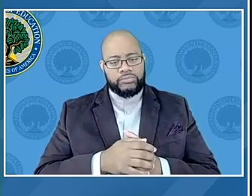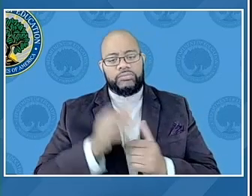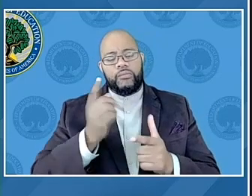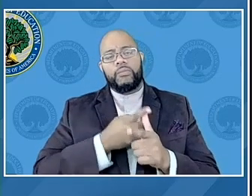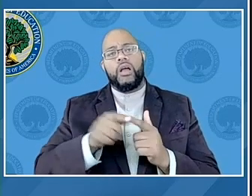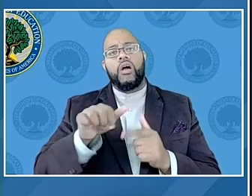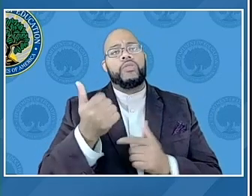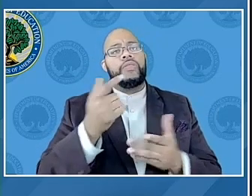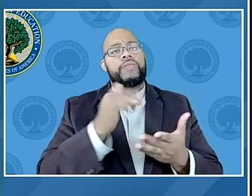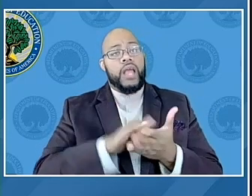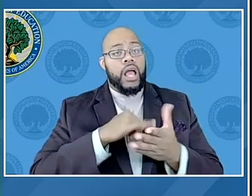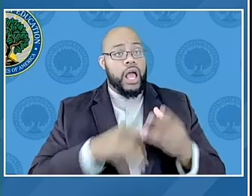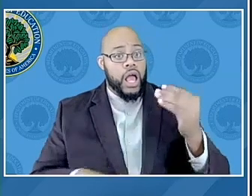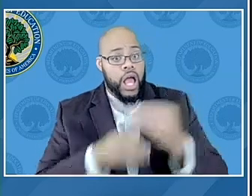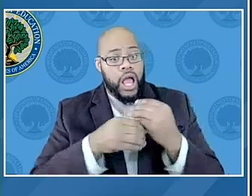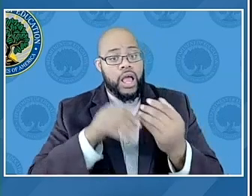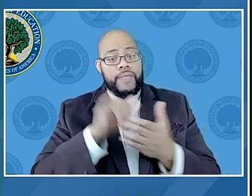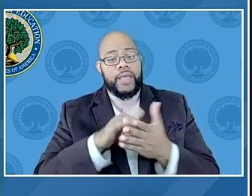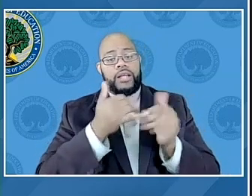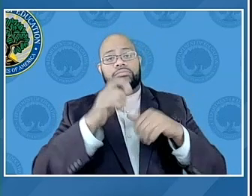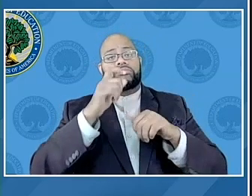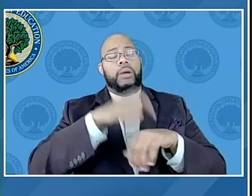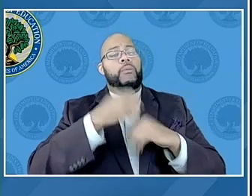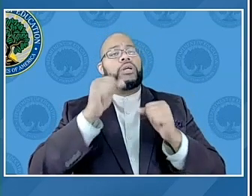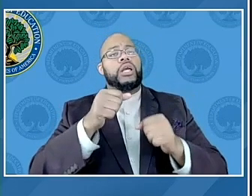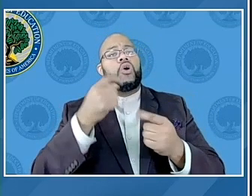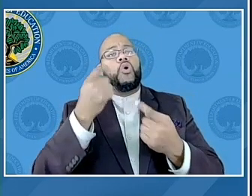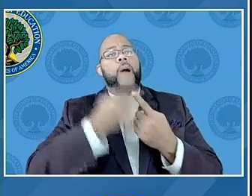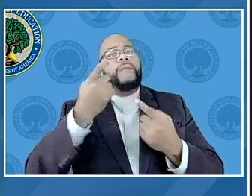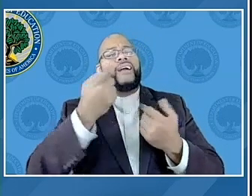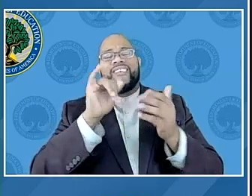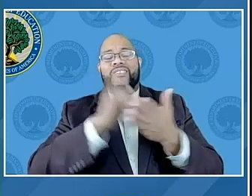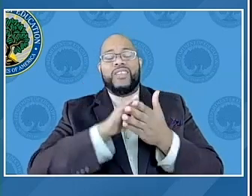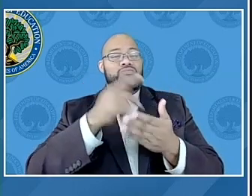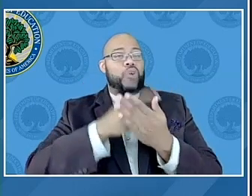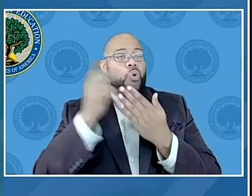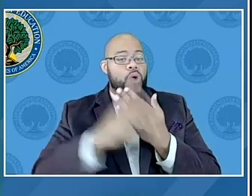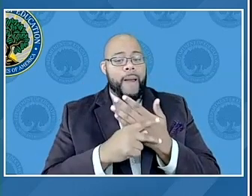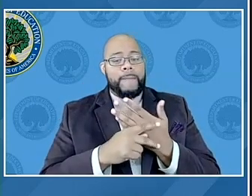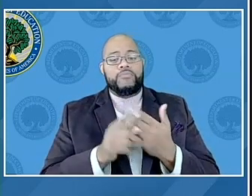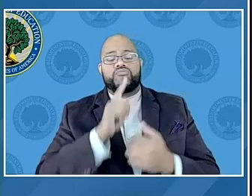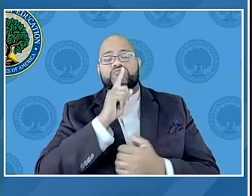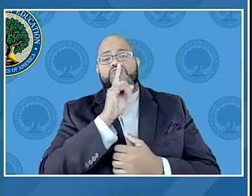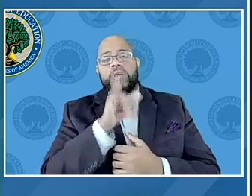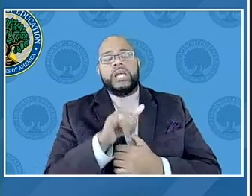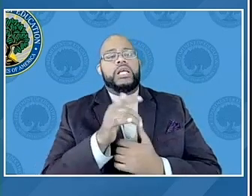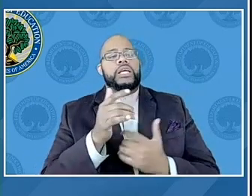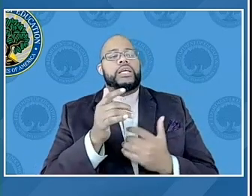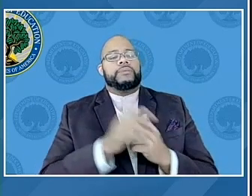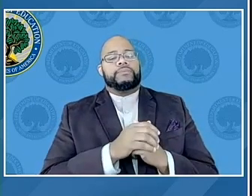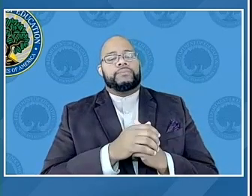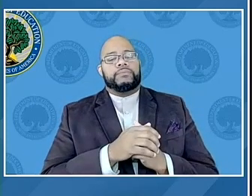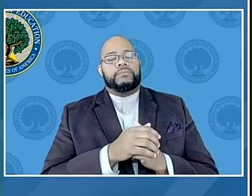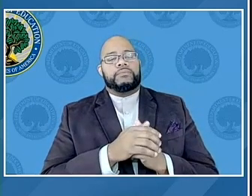add here is that any time that we can automate any of these programs, it really, really lessens the workload for me and all